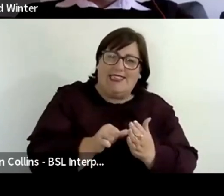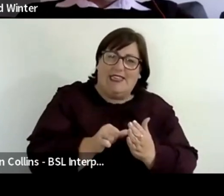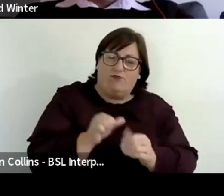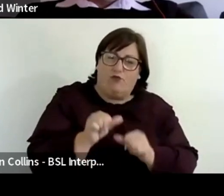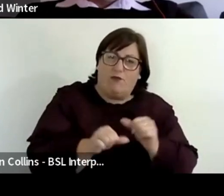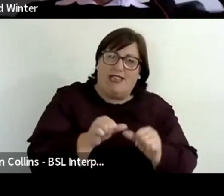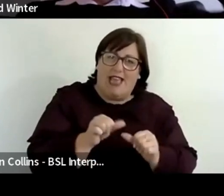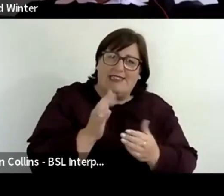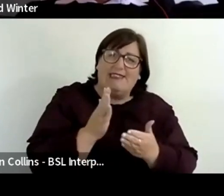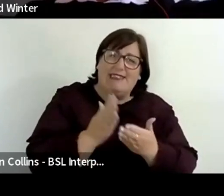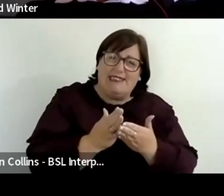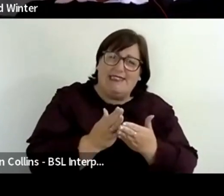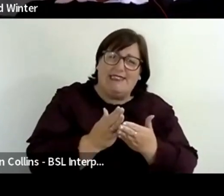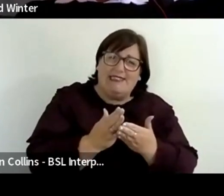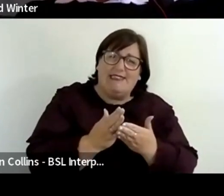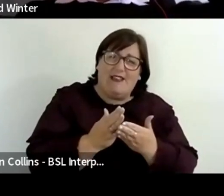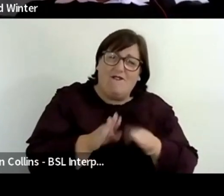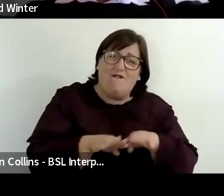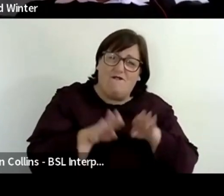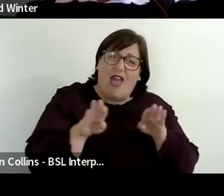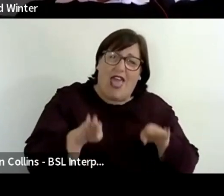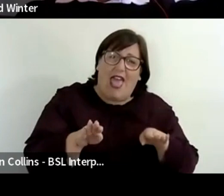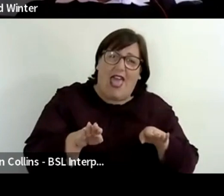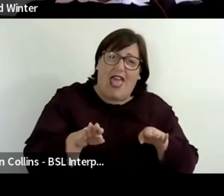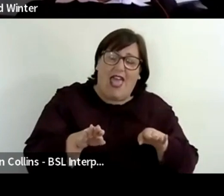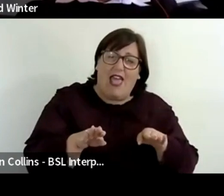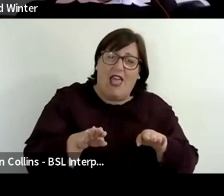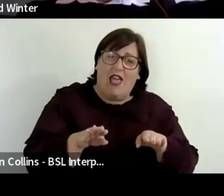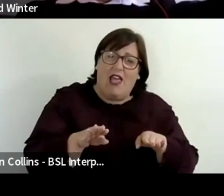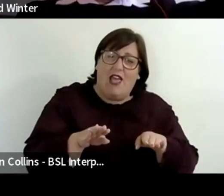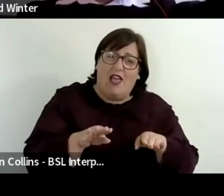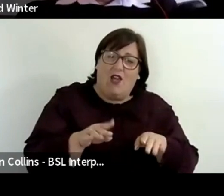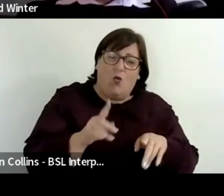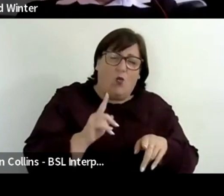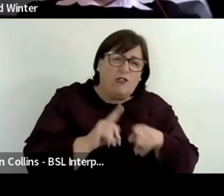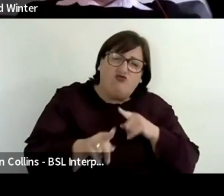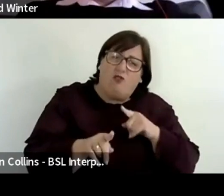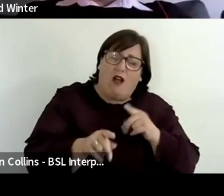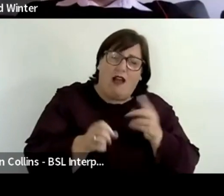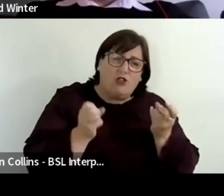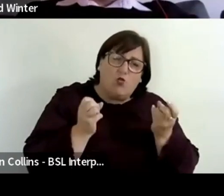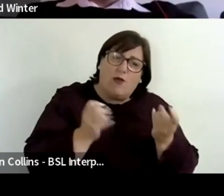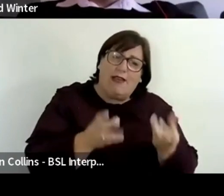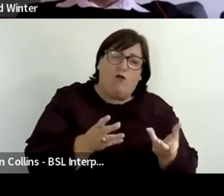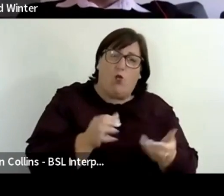We will try so hard to give every candidate the best chance to bring their best self.